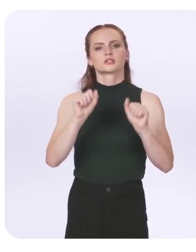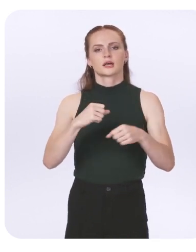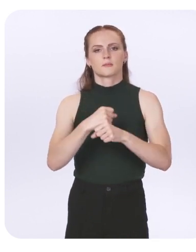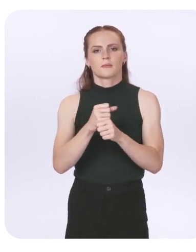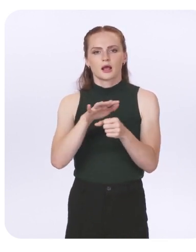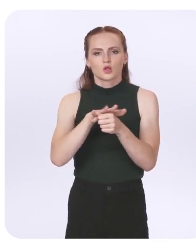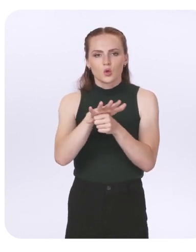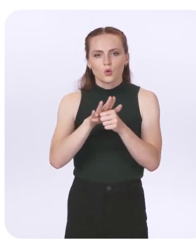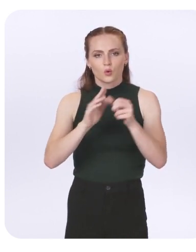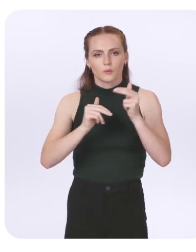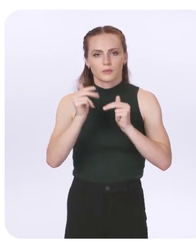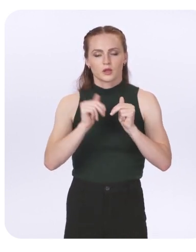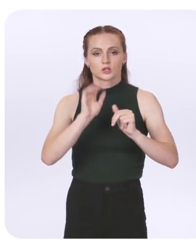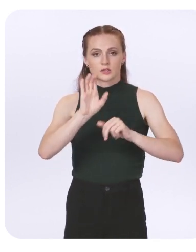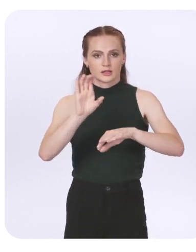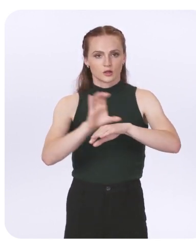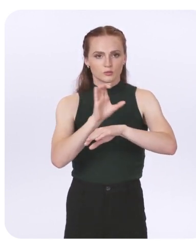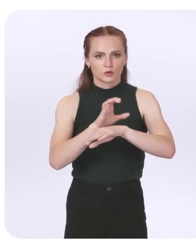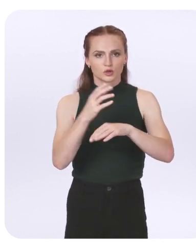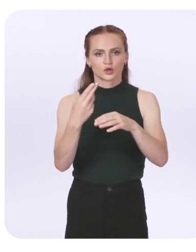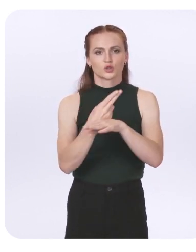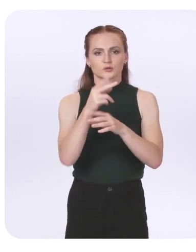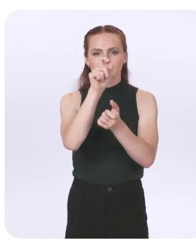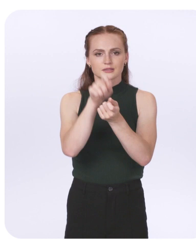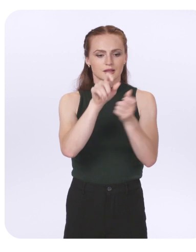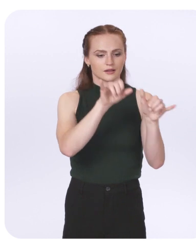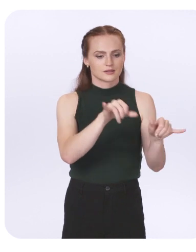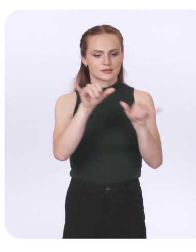using the exact same configuration we use on our build servers.